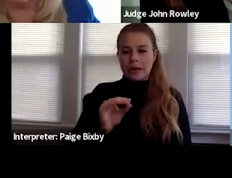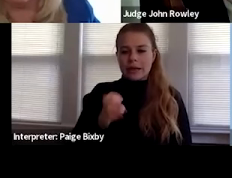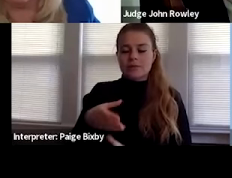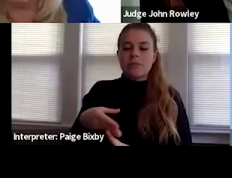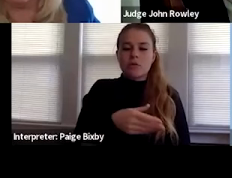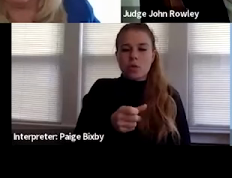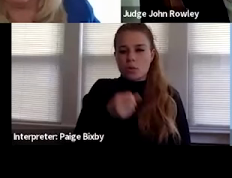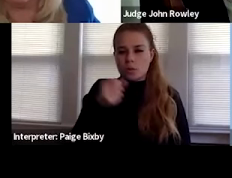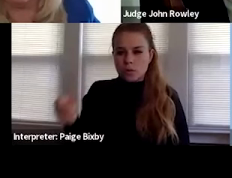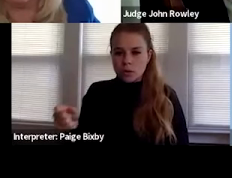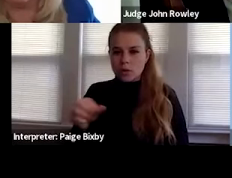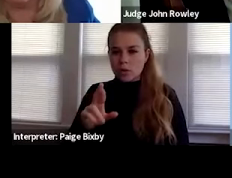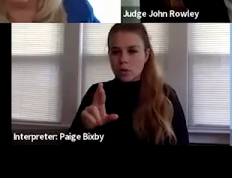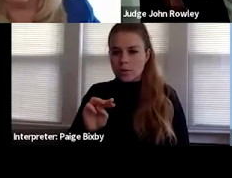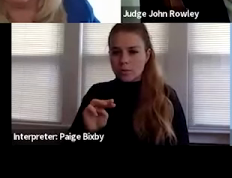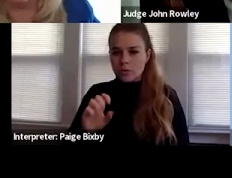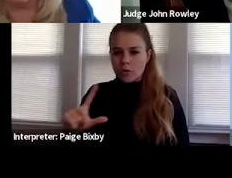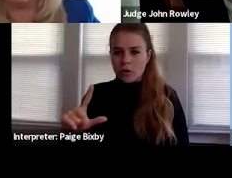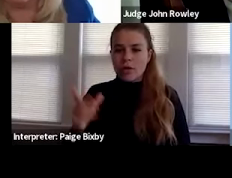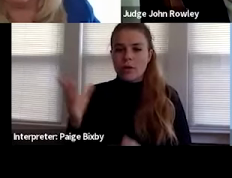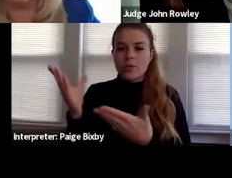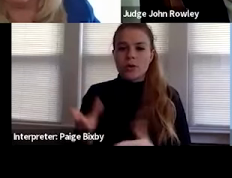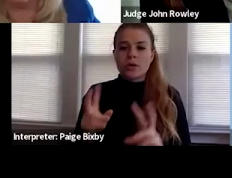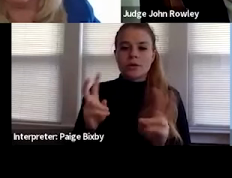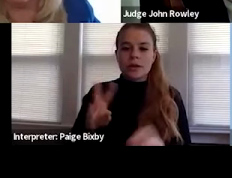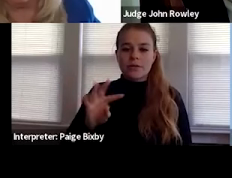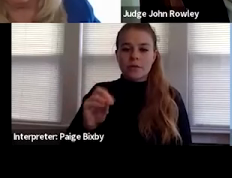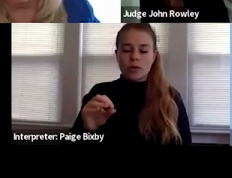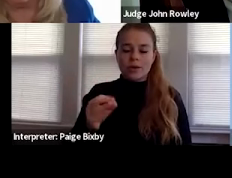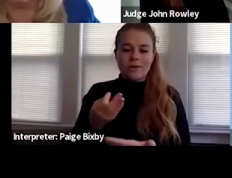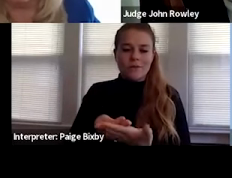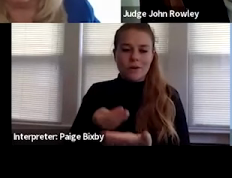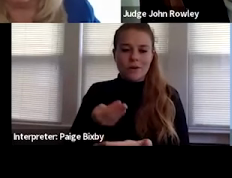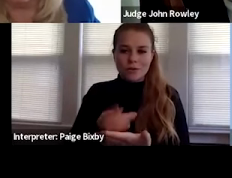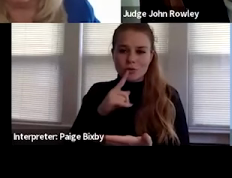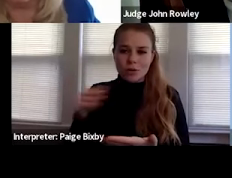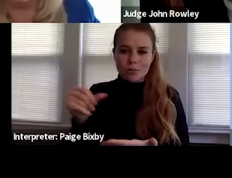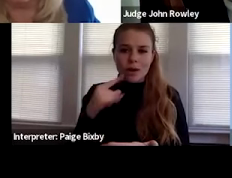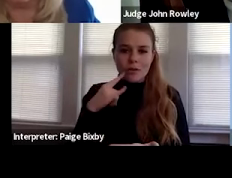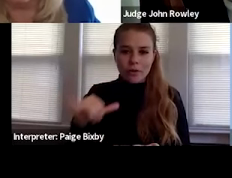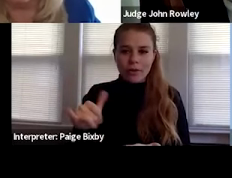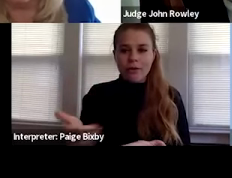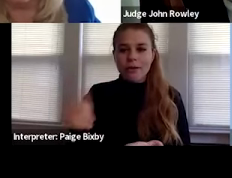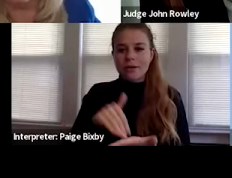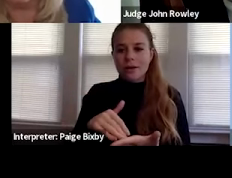and bringing down Title IV-E funds to pay for that. And so that's really showing how we're trying to move upstream